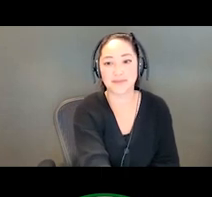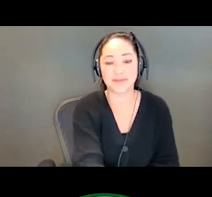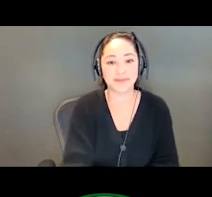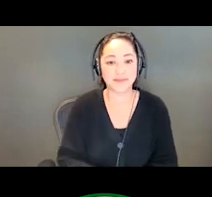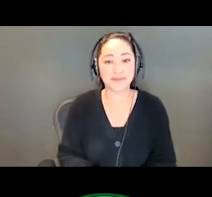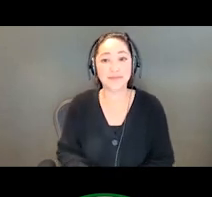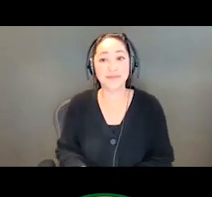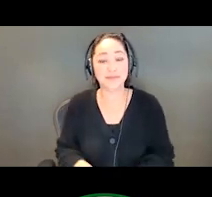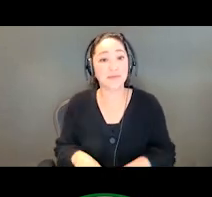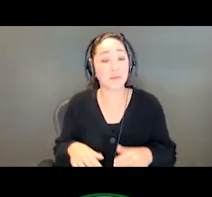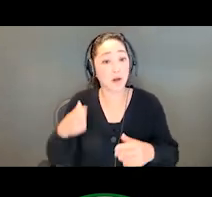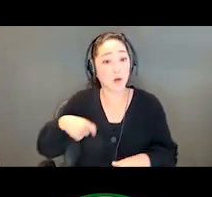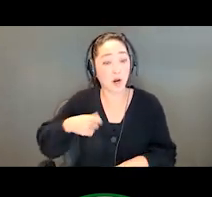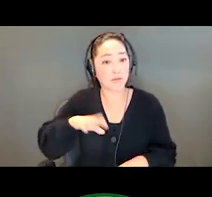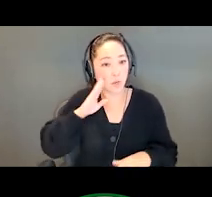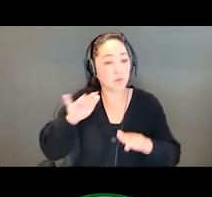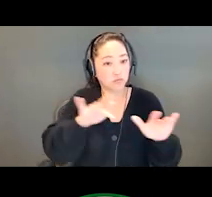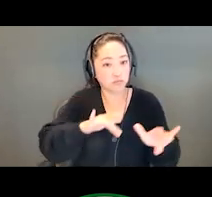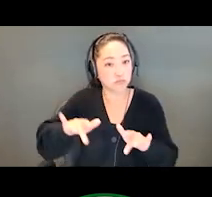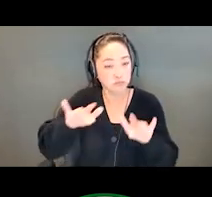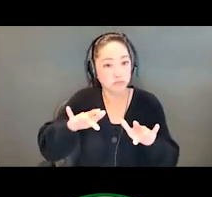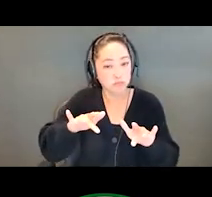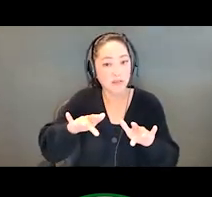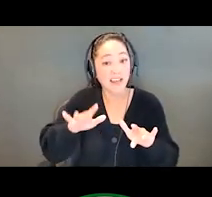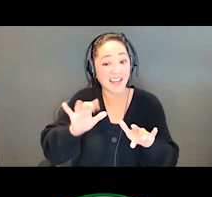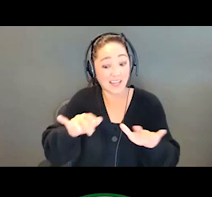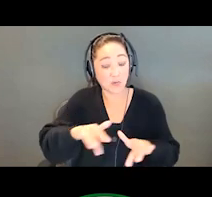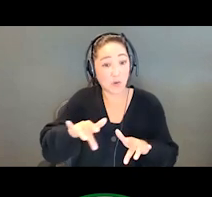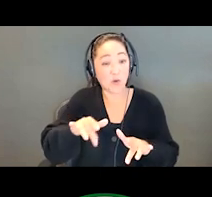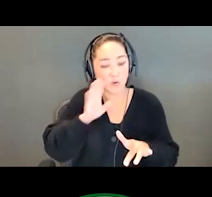The conference is being recorded and the recordings will be shared online after the conference